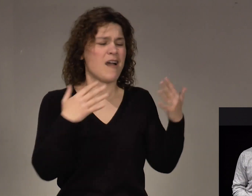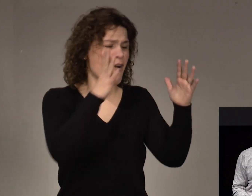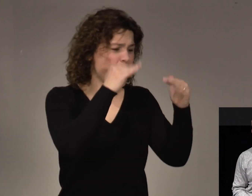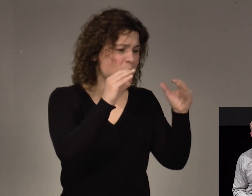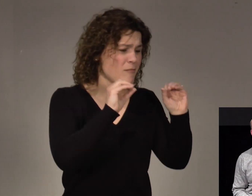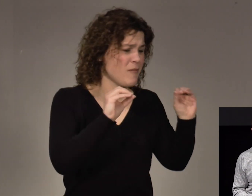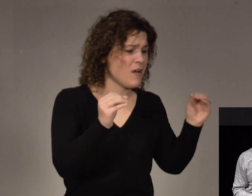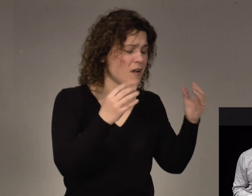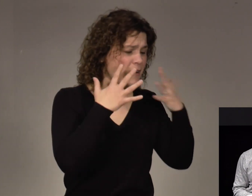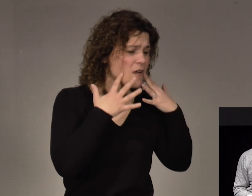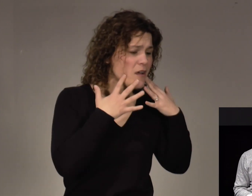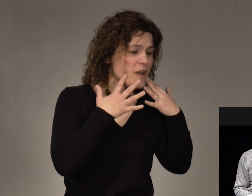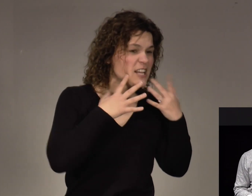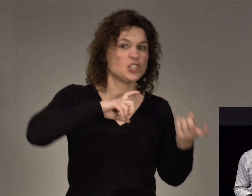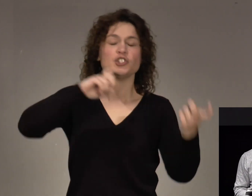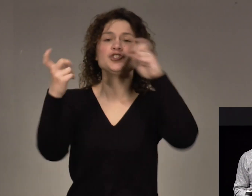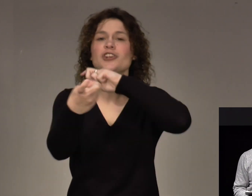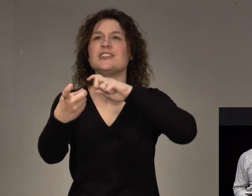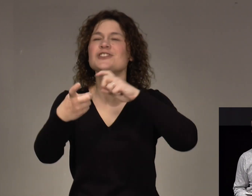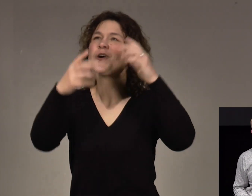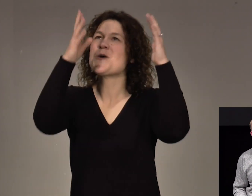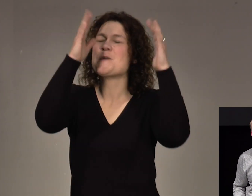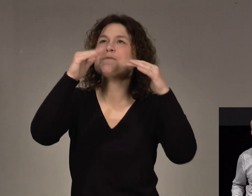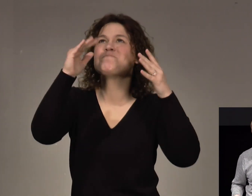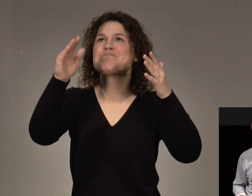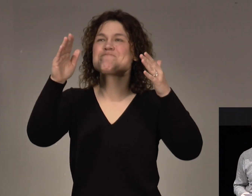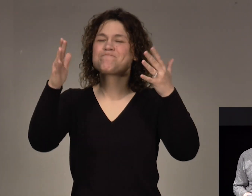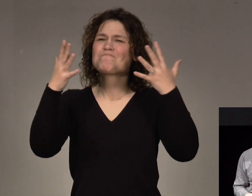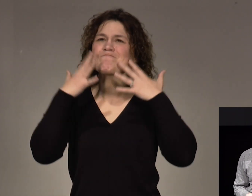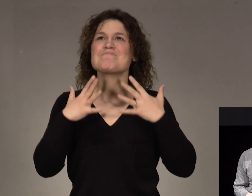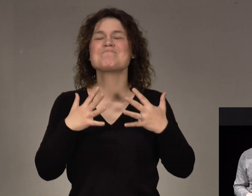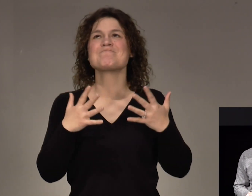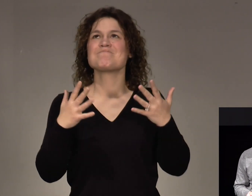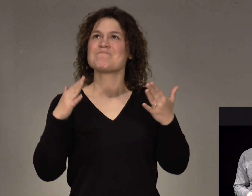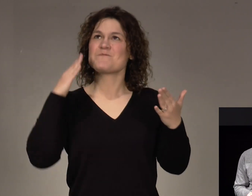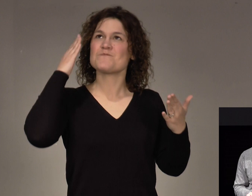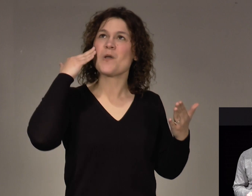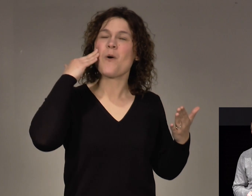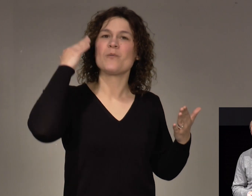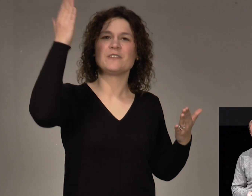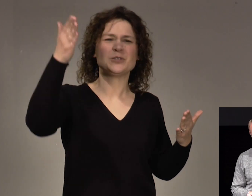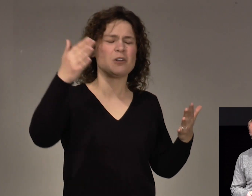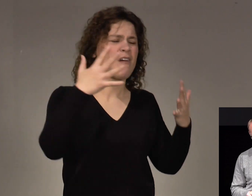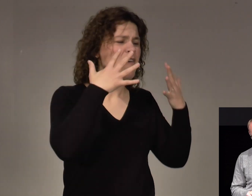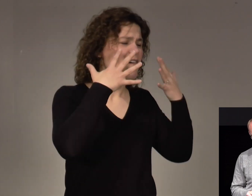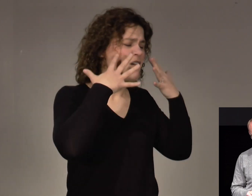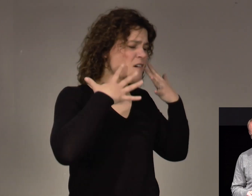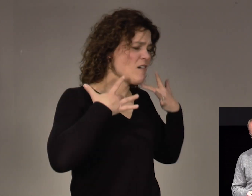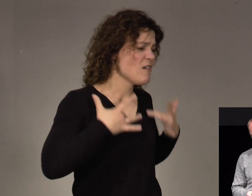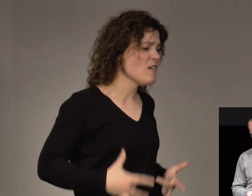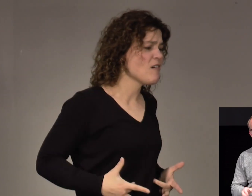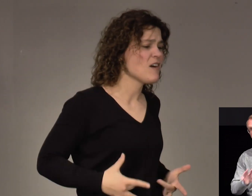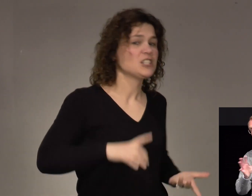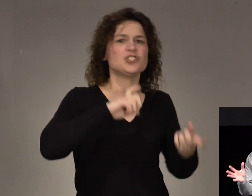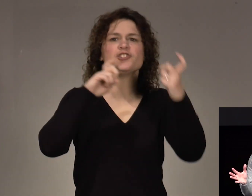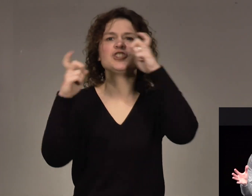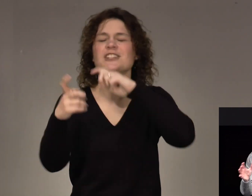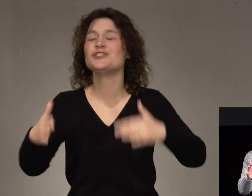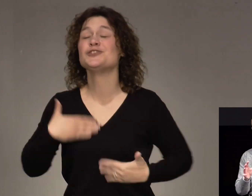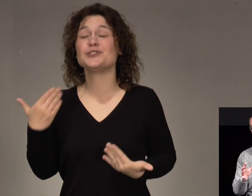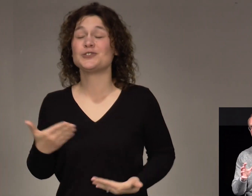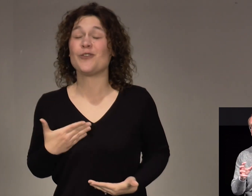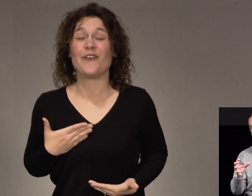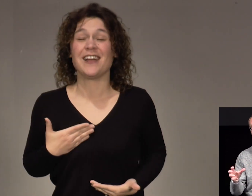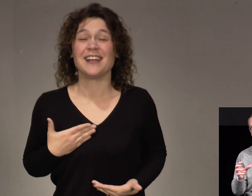hopeFUL grief; despair in to joy. And when I say joy, I'm thinking about James